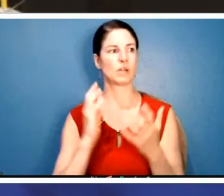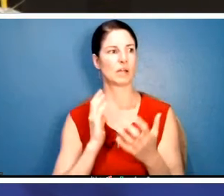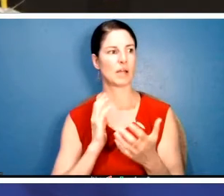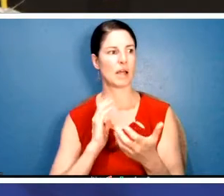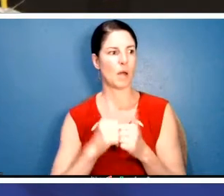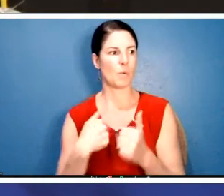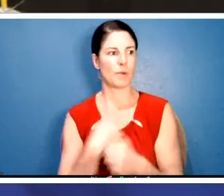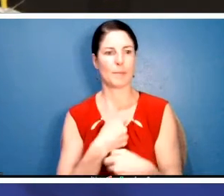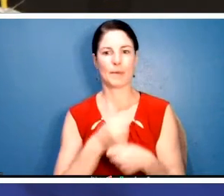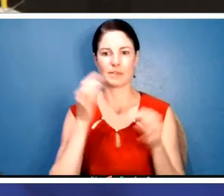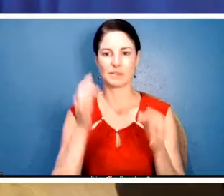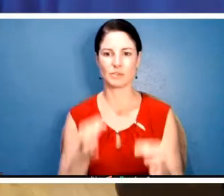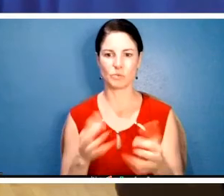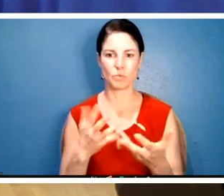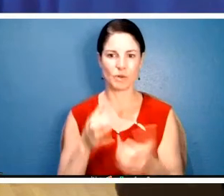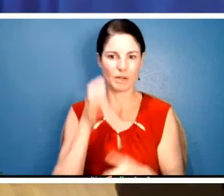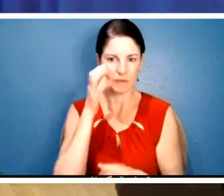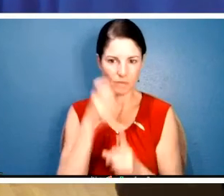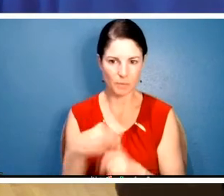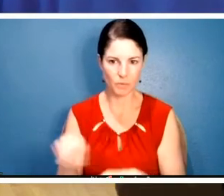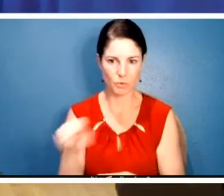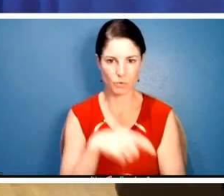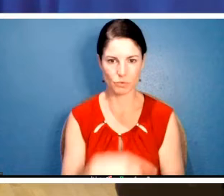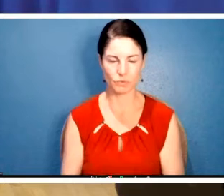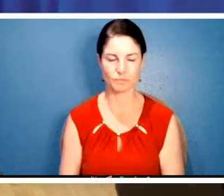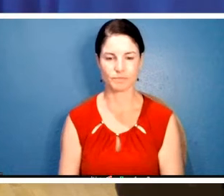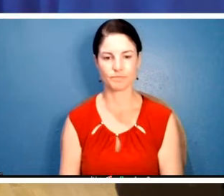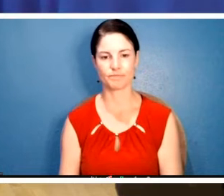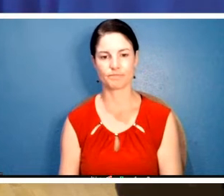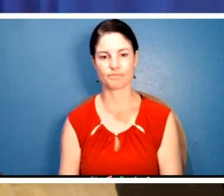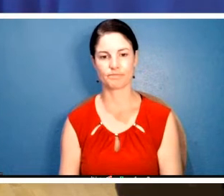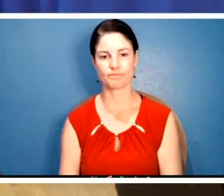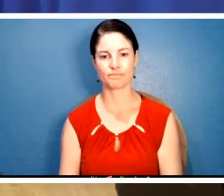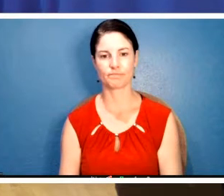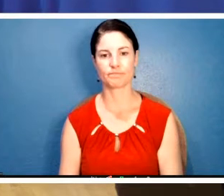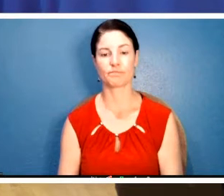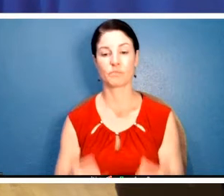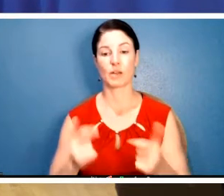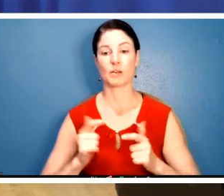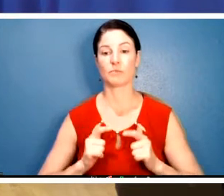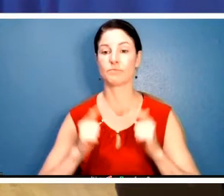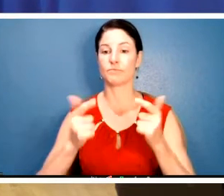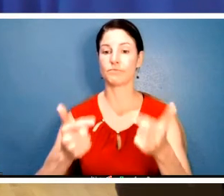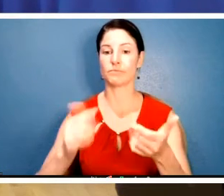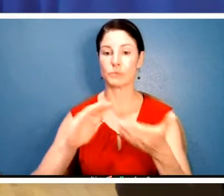Well, great well let's hear let's let's hear from our Community so i'm going to go ahead and open it up to any in person.